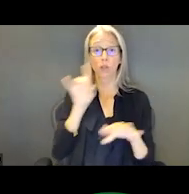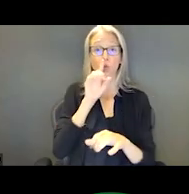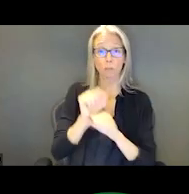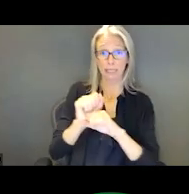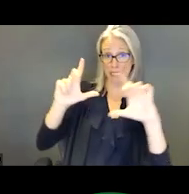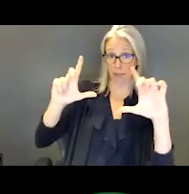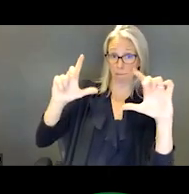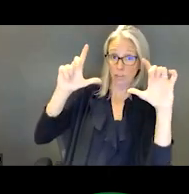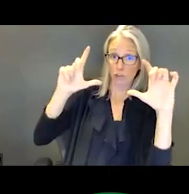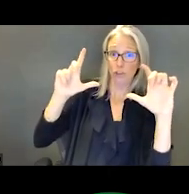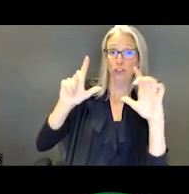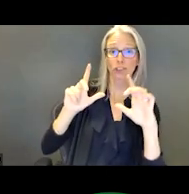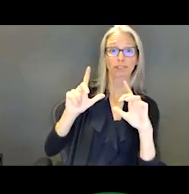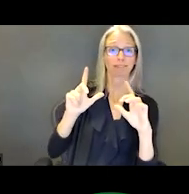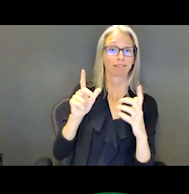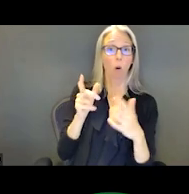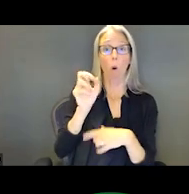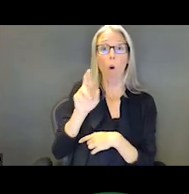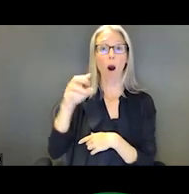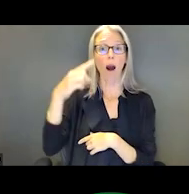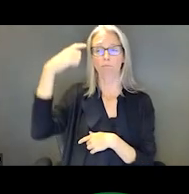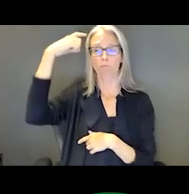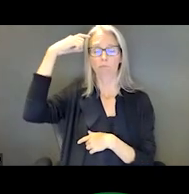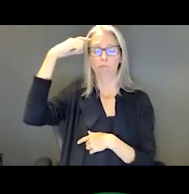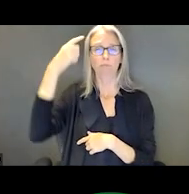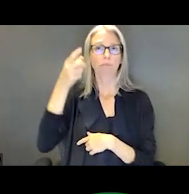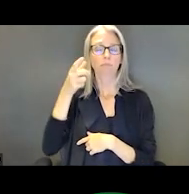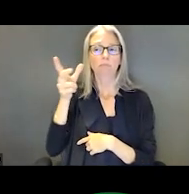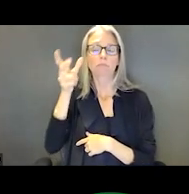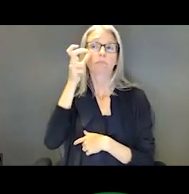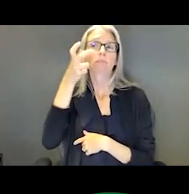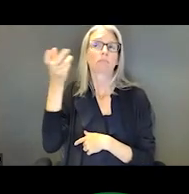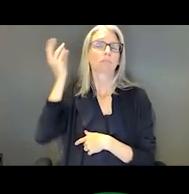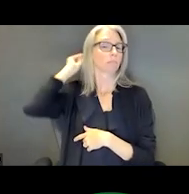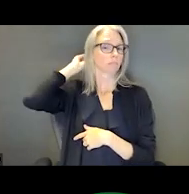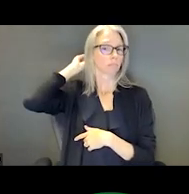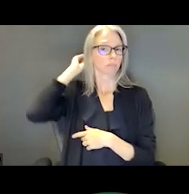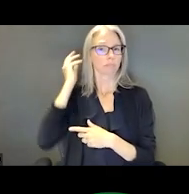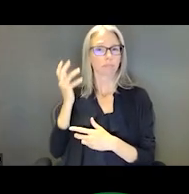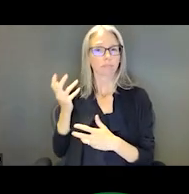Preserves the essence of that sense of well being that you receive while you're there